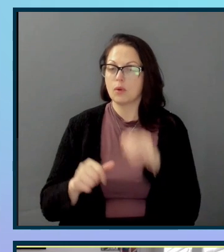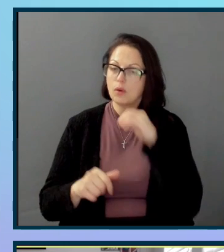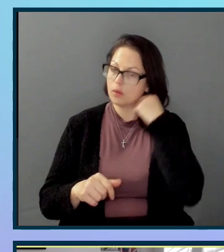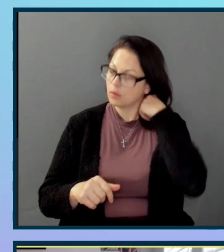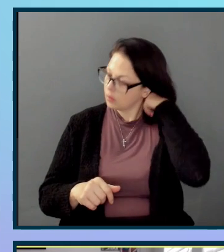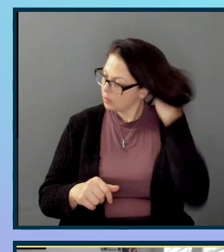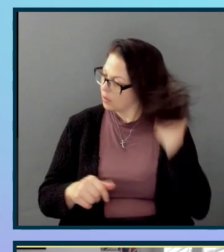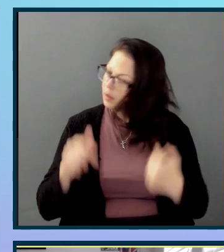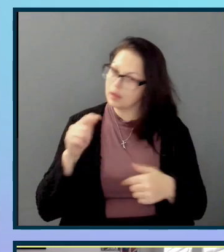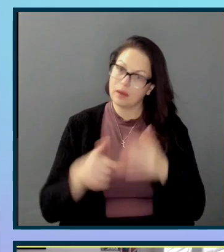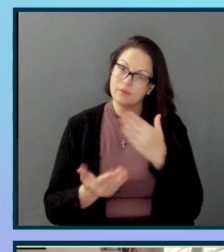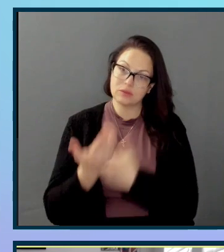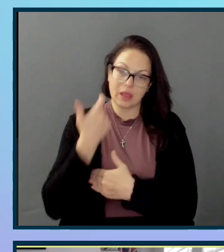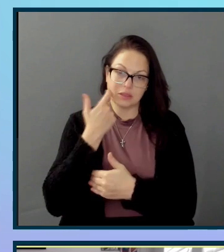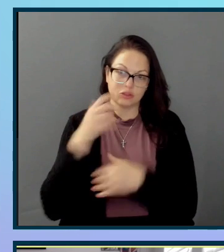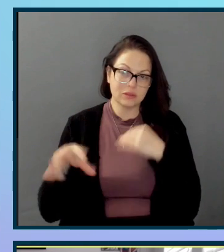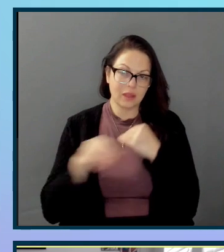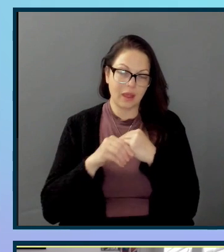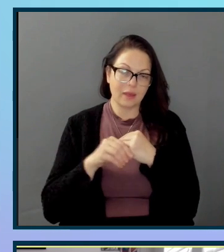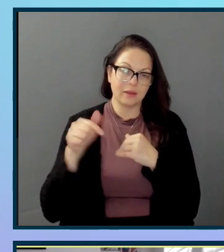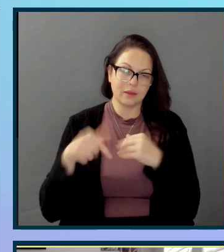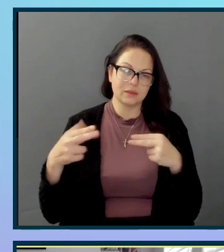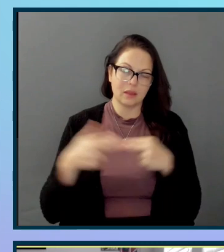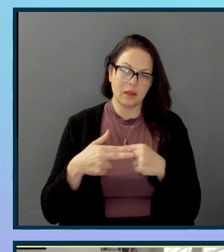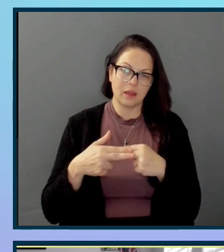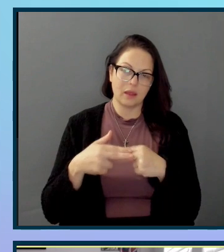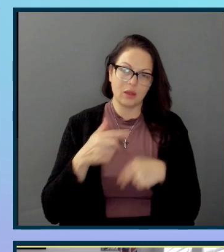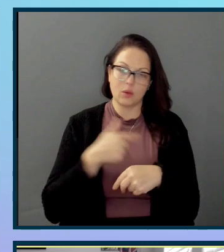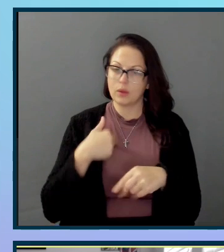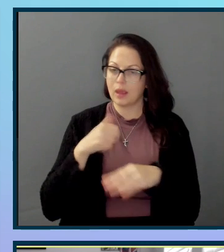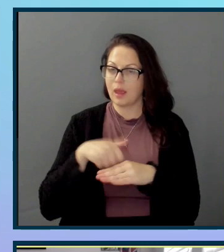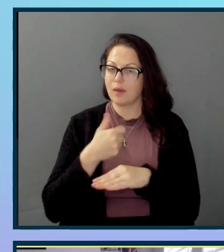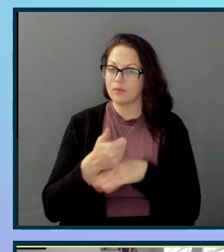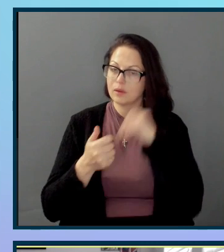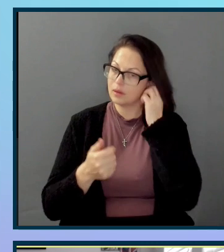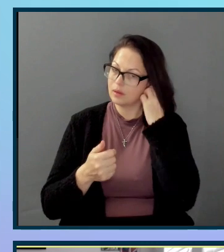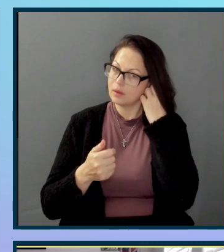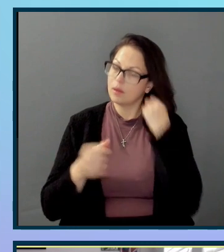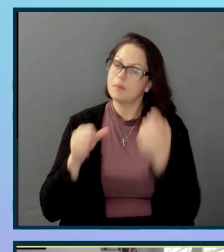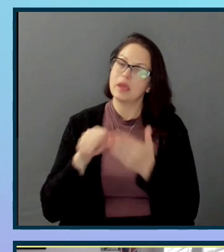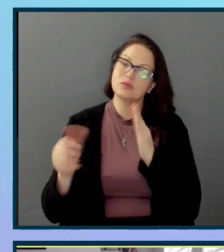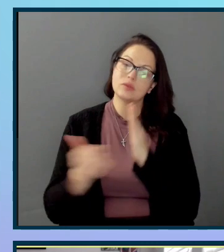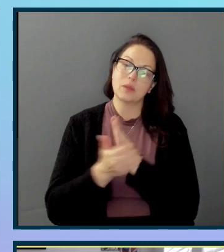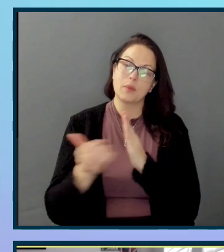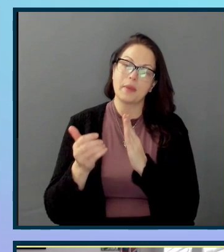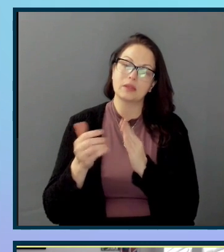I literally just added this to the slide. As of this morning, we have a landing page for supplemental guidance that will be a little easier to read